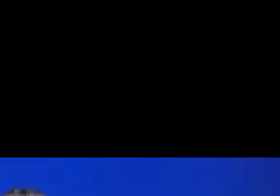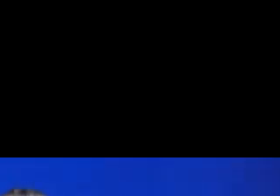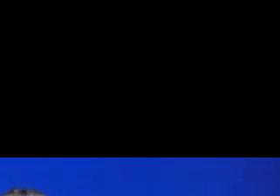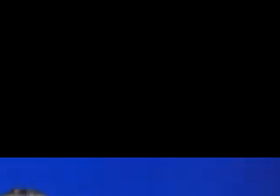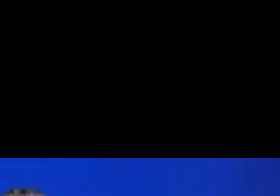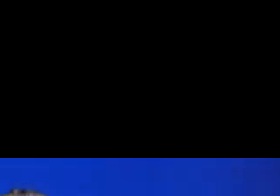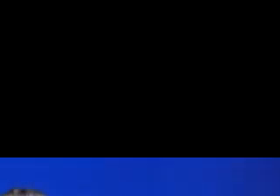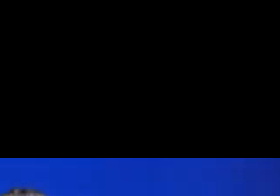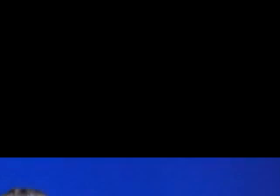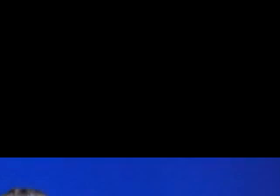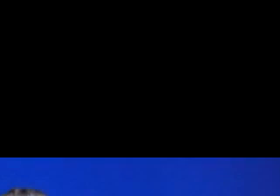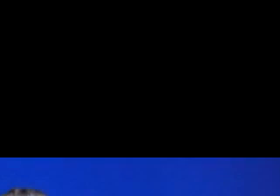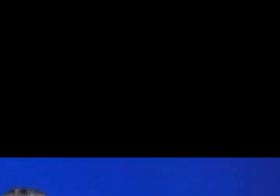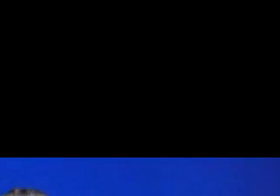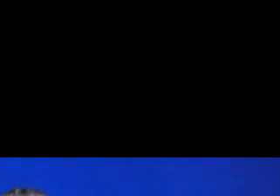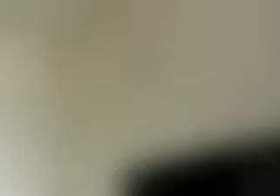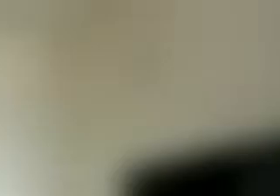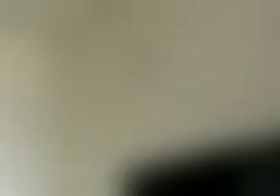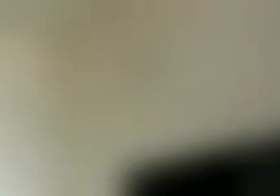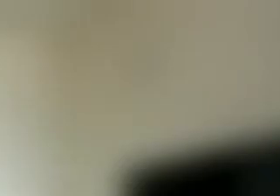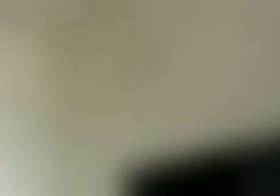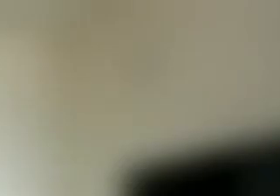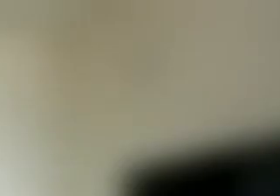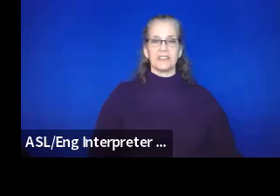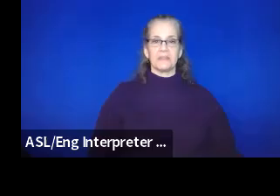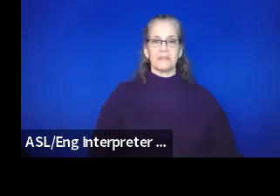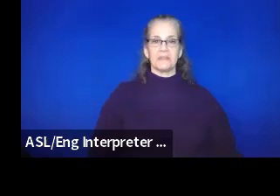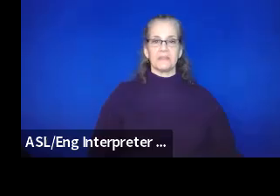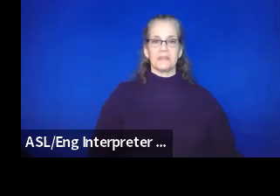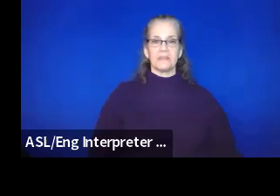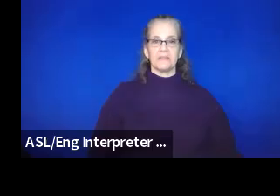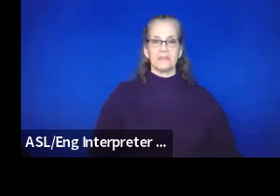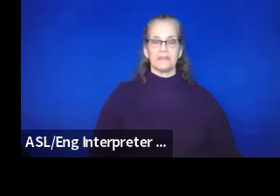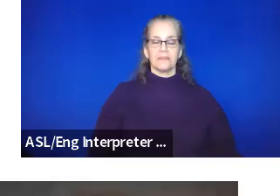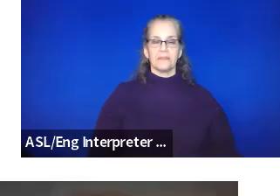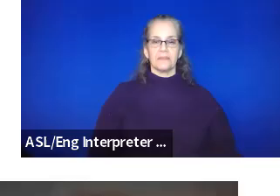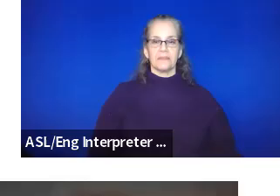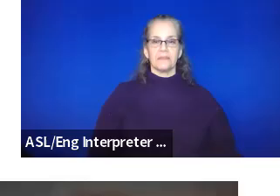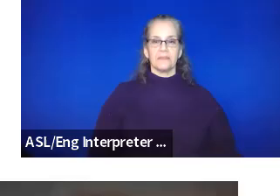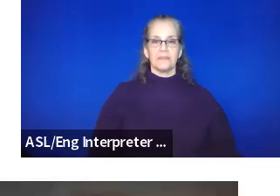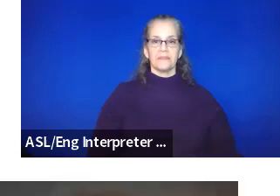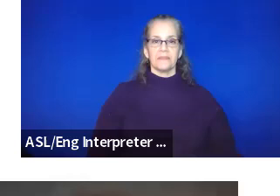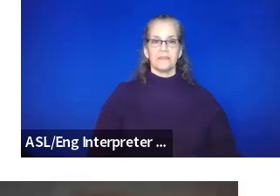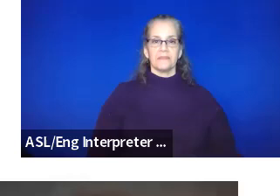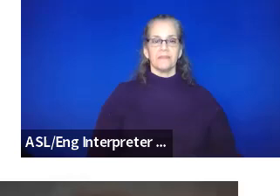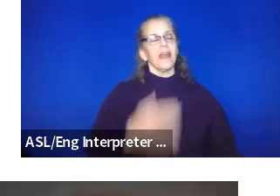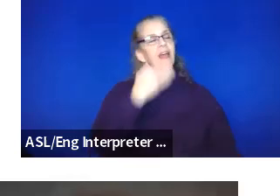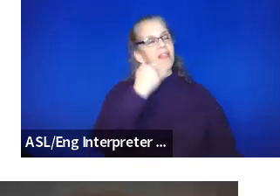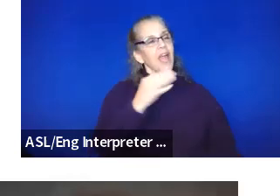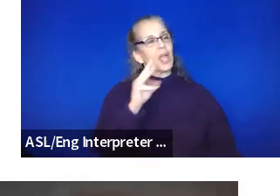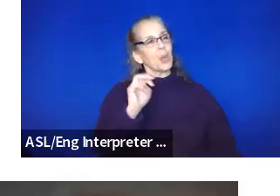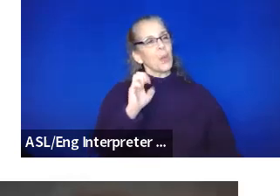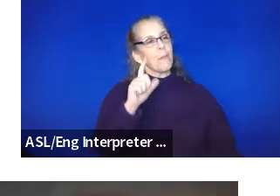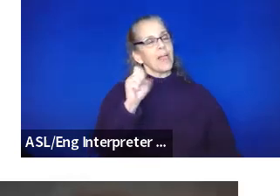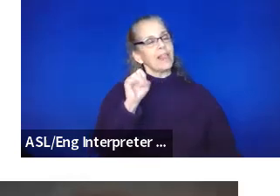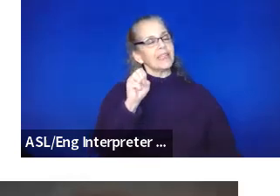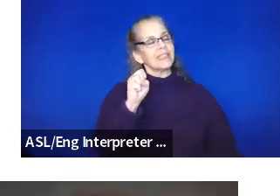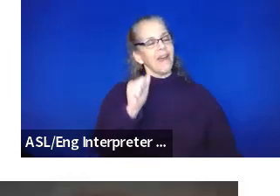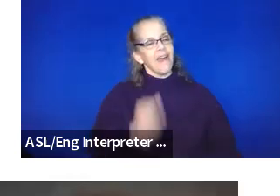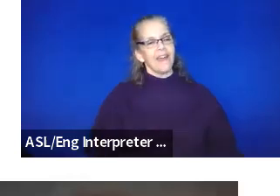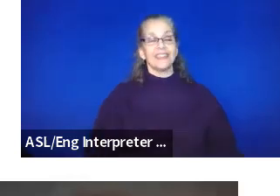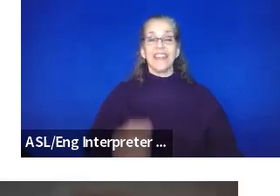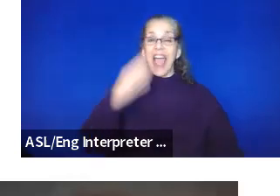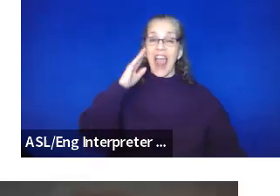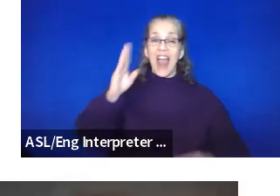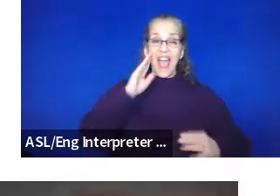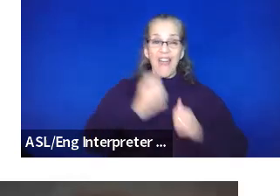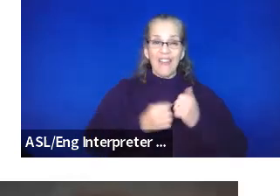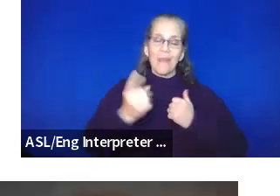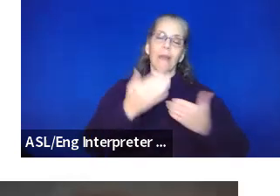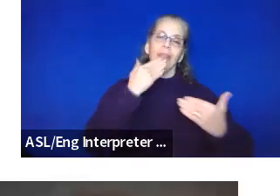Thank you, Melissa. And hello, everyone. Thank you for joining us.